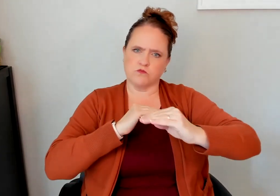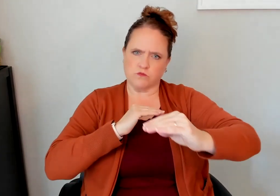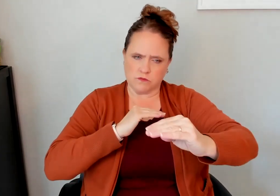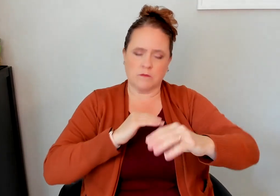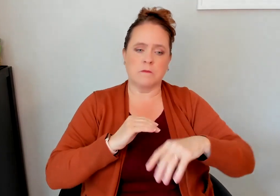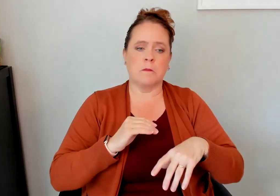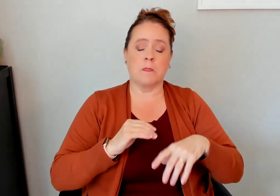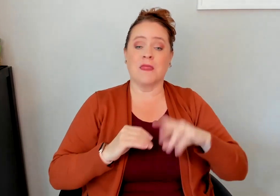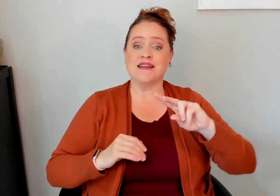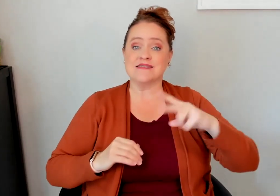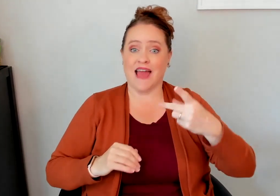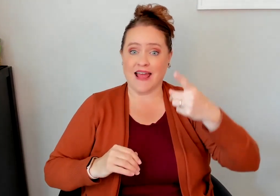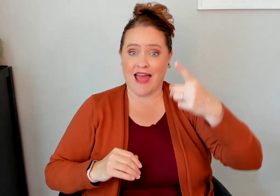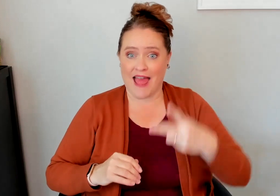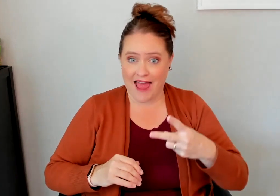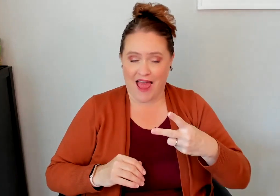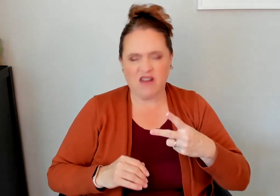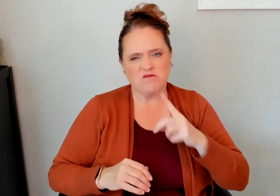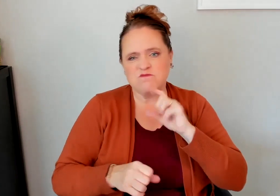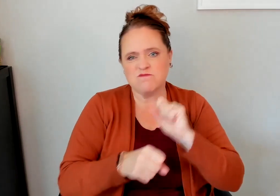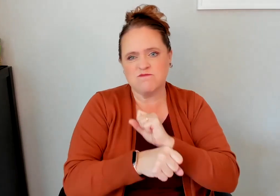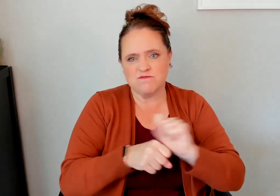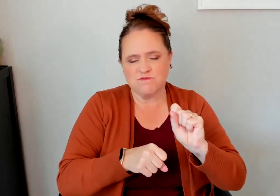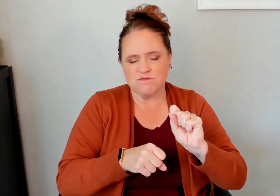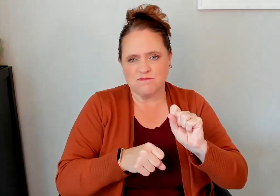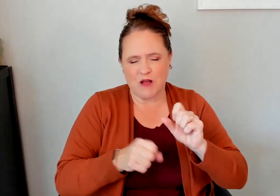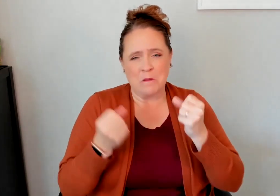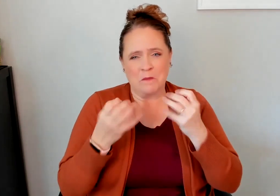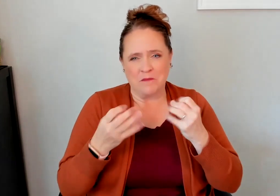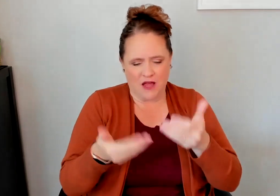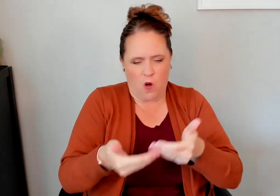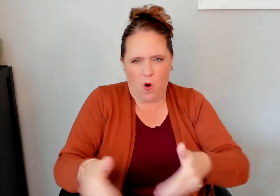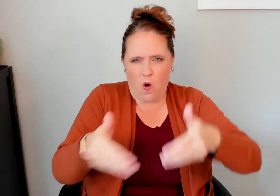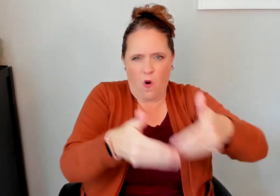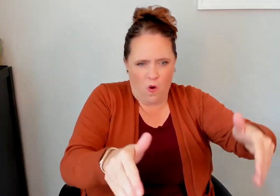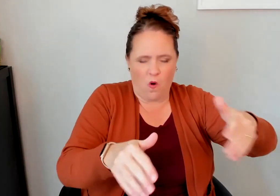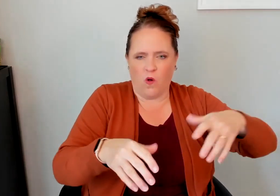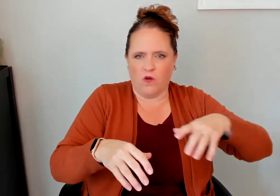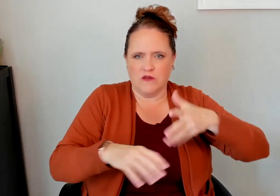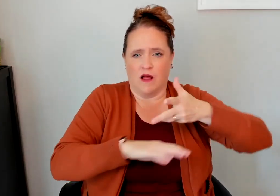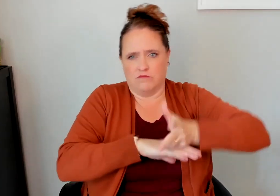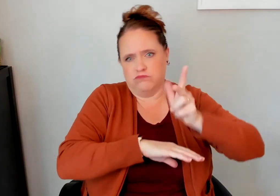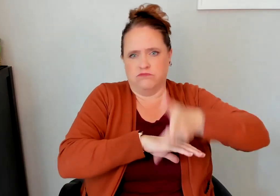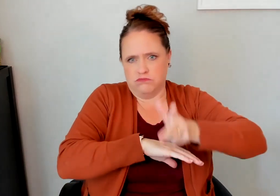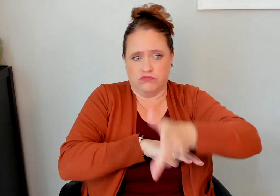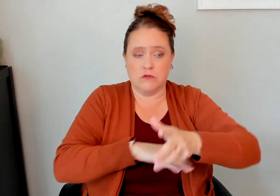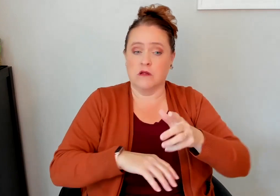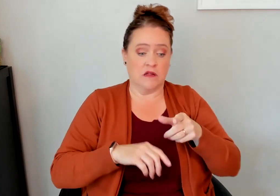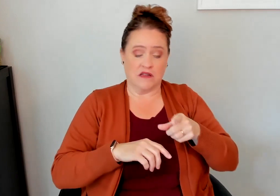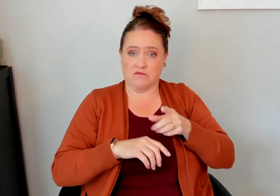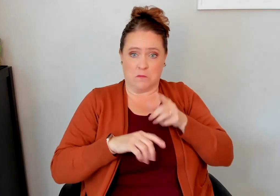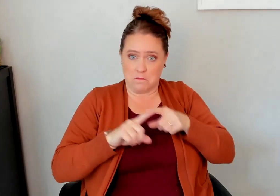happening, so they drive slowly for that reason. the second half is full of potholes, no doubt, so